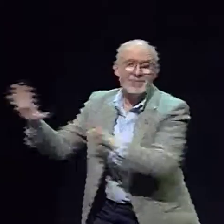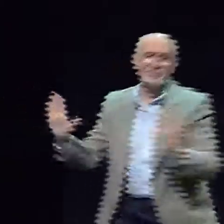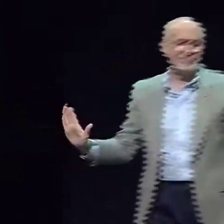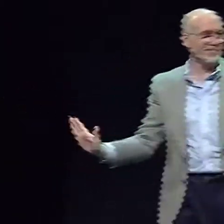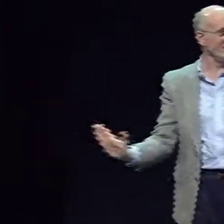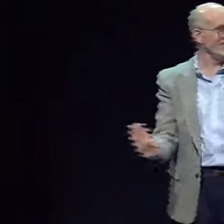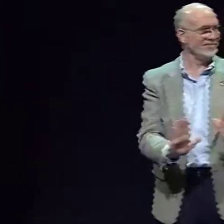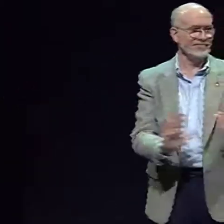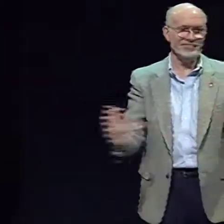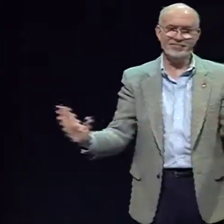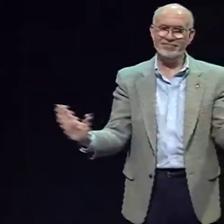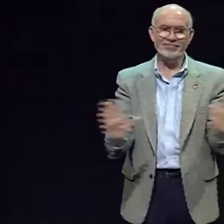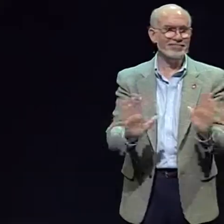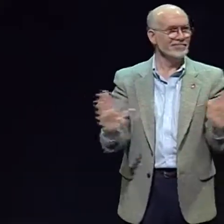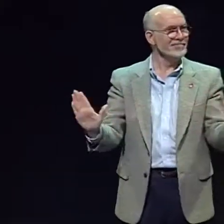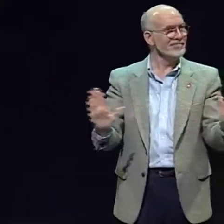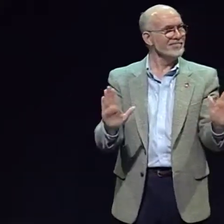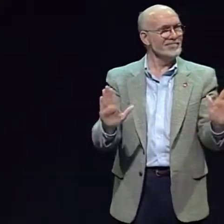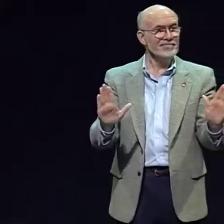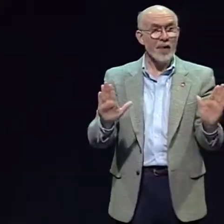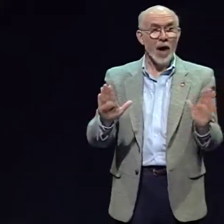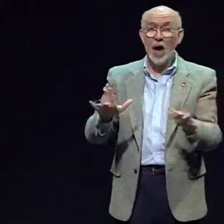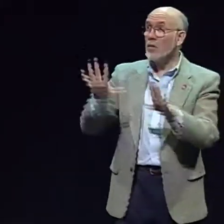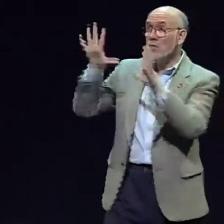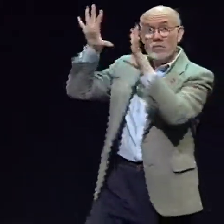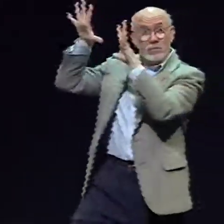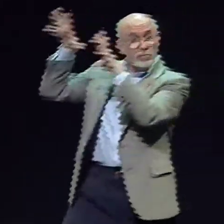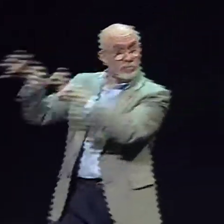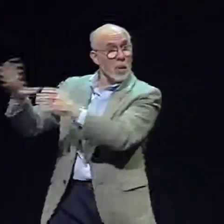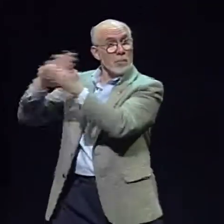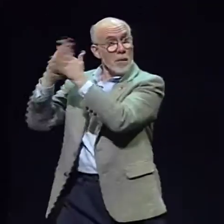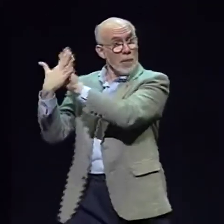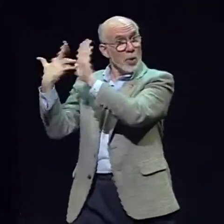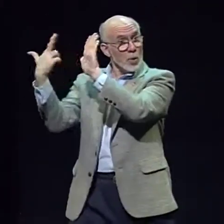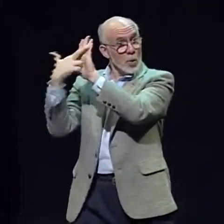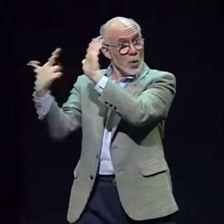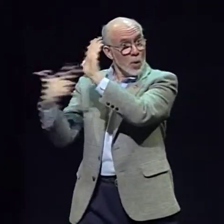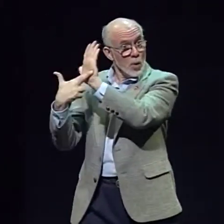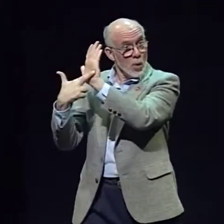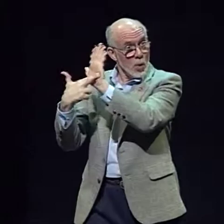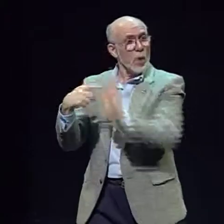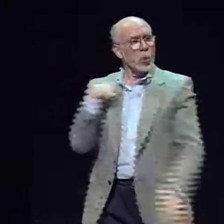BUT WE CAN'T HAVE THAT CONSTRAIN US AT ALL. NO.